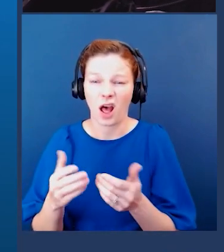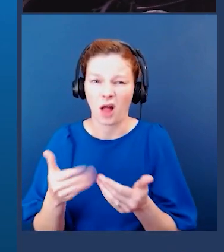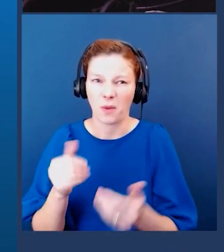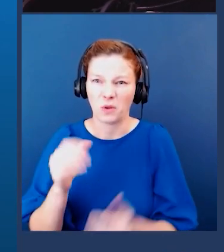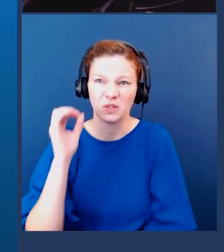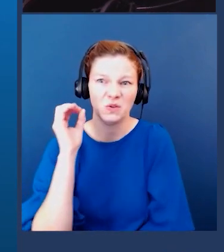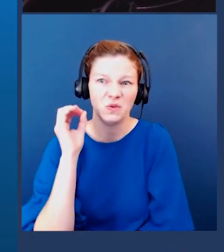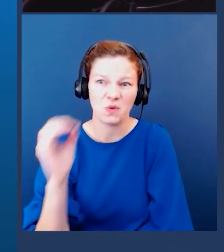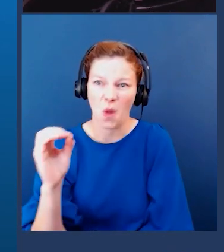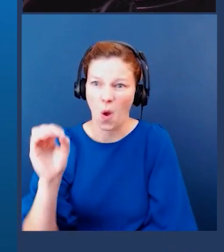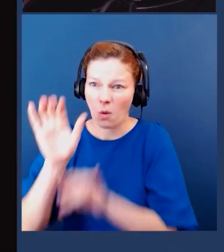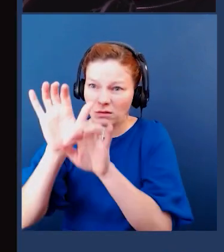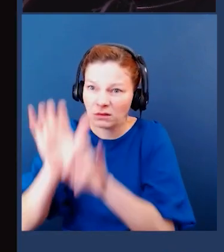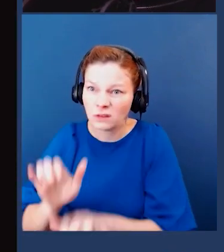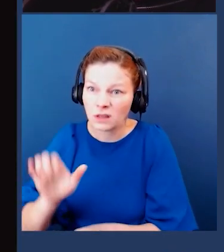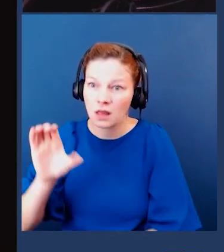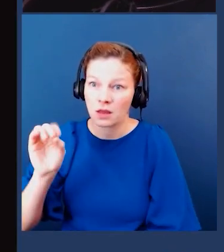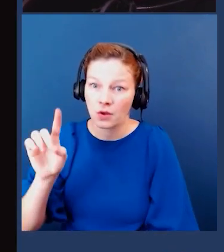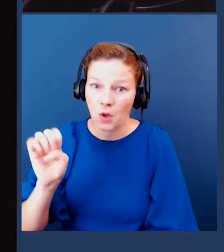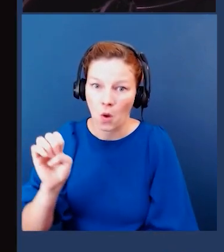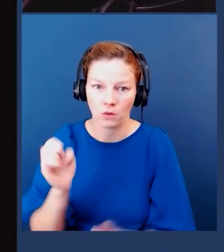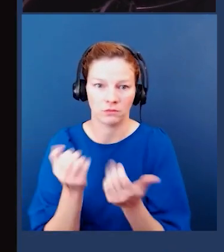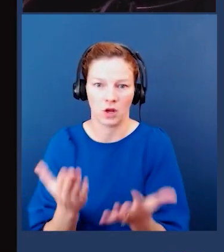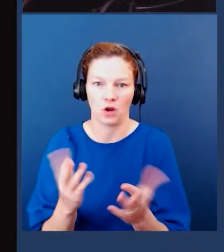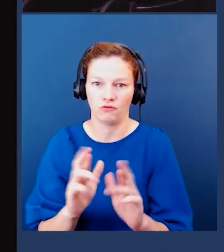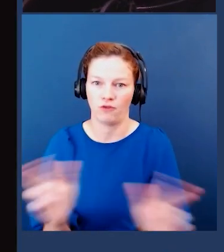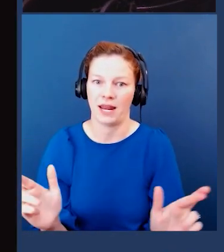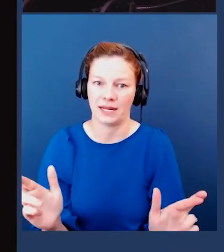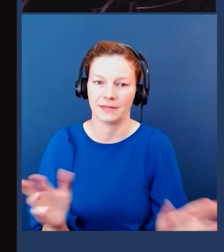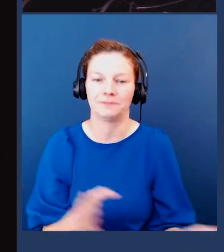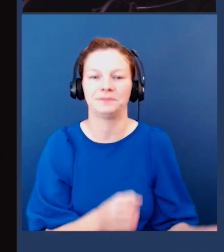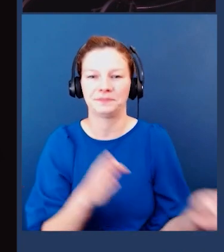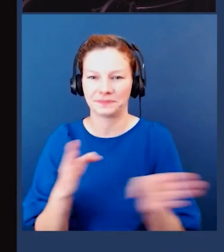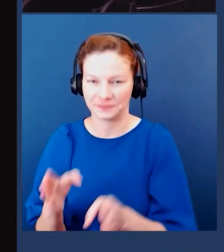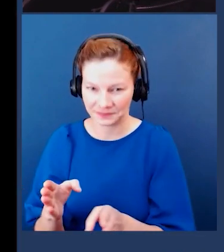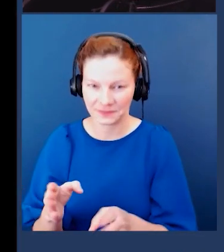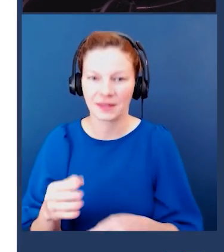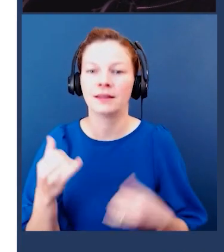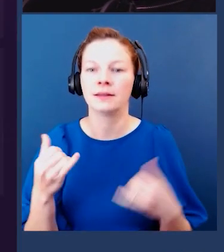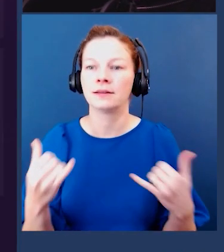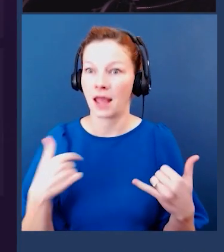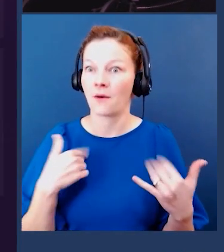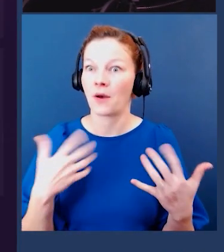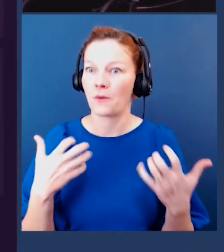So let's make a game. I will jump on to the level of UI.